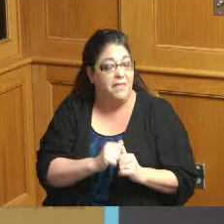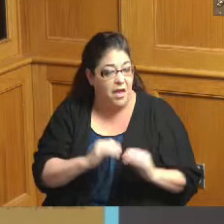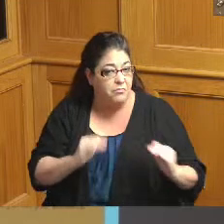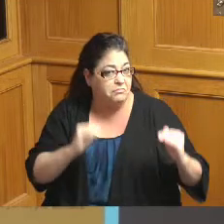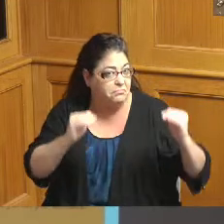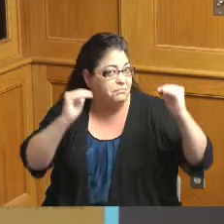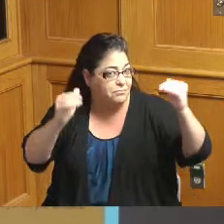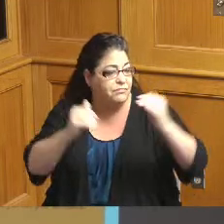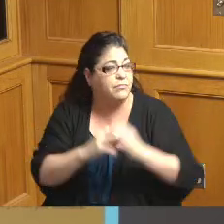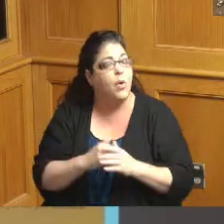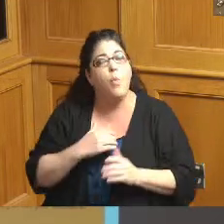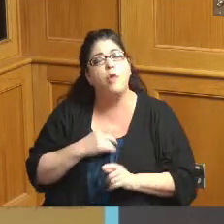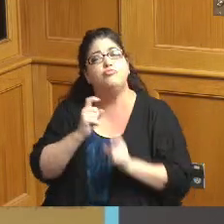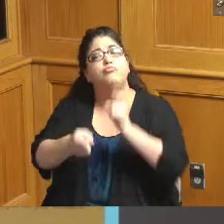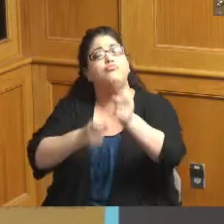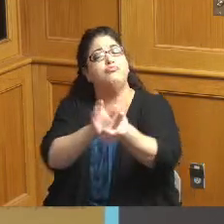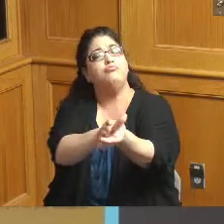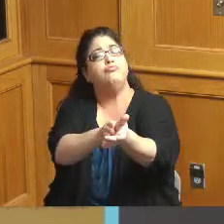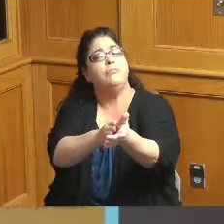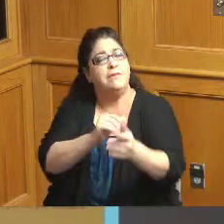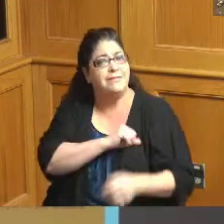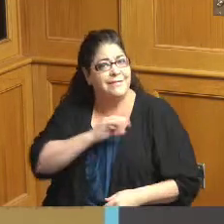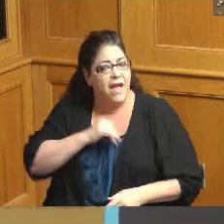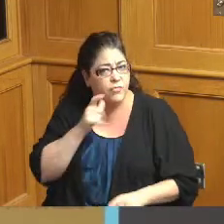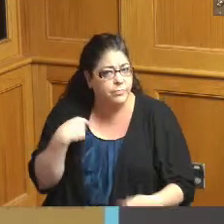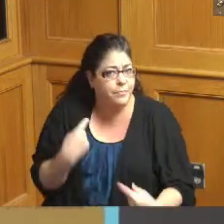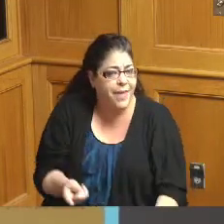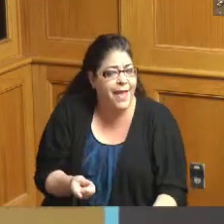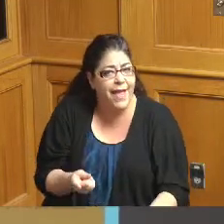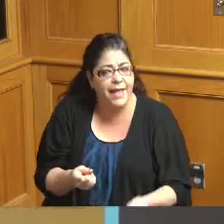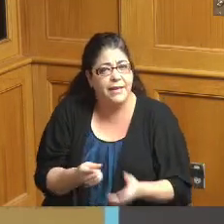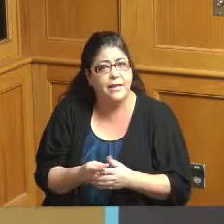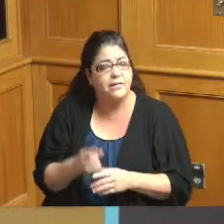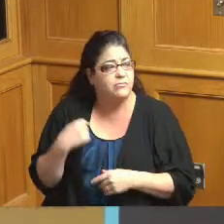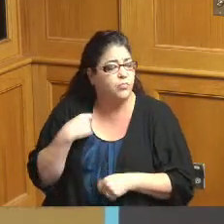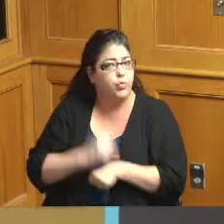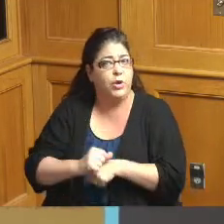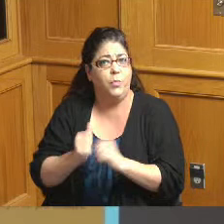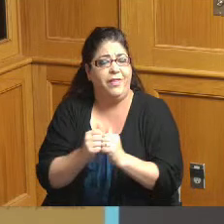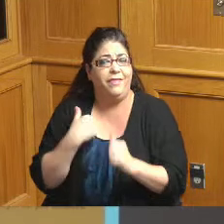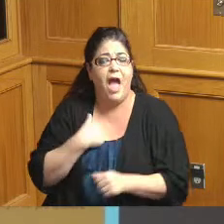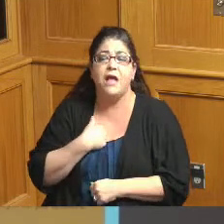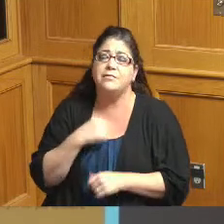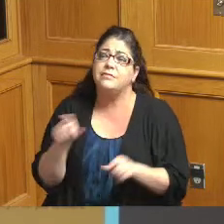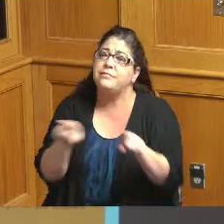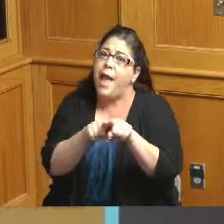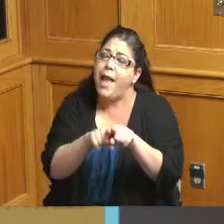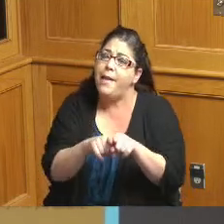we were rewarding our veterans staff with making similar adjustments so they got the two dollars an